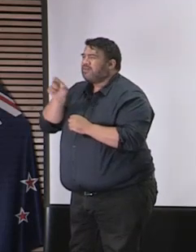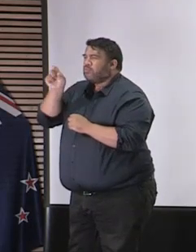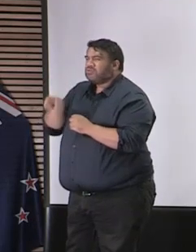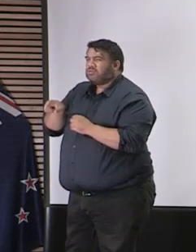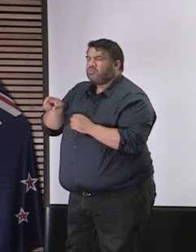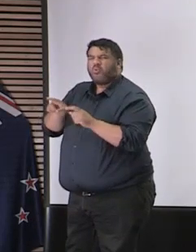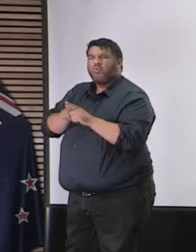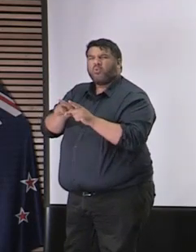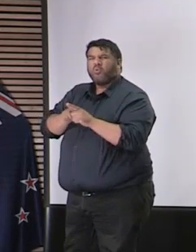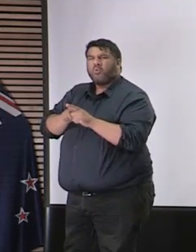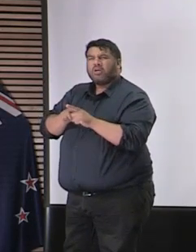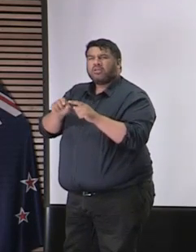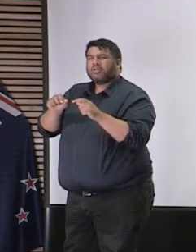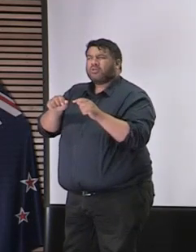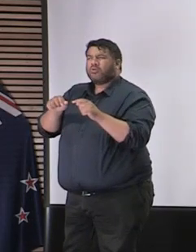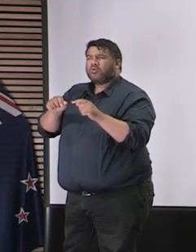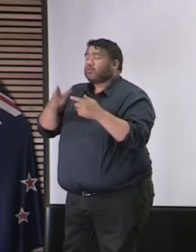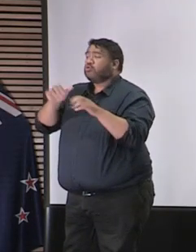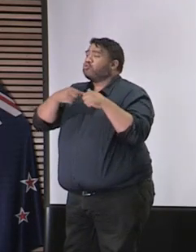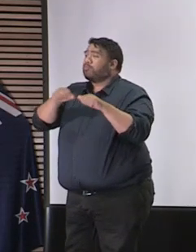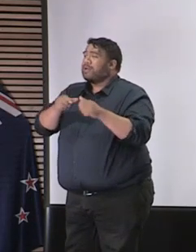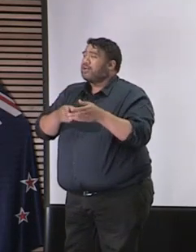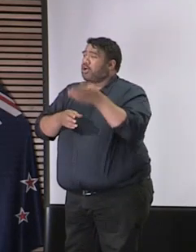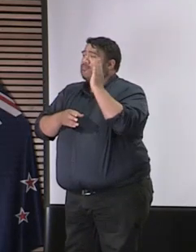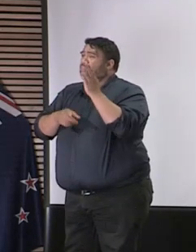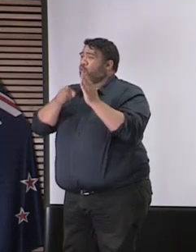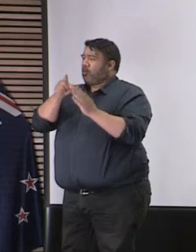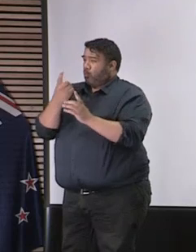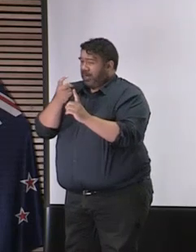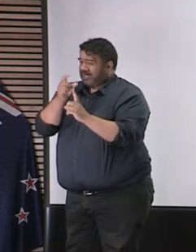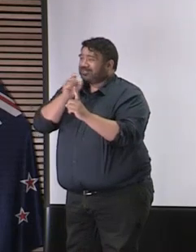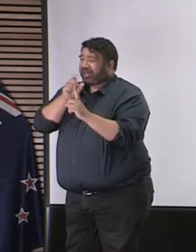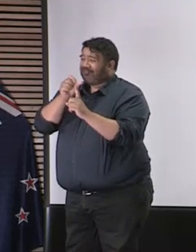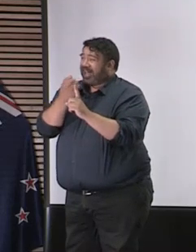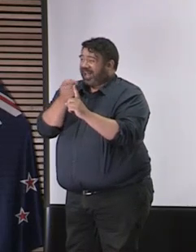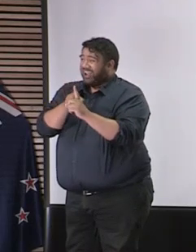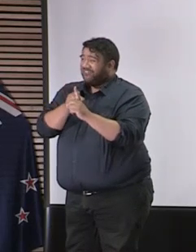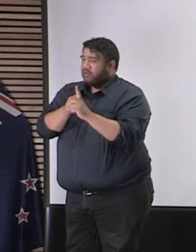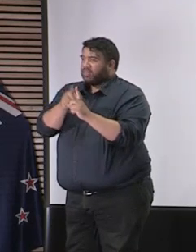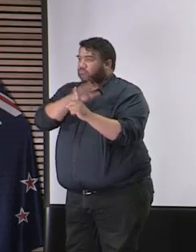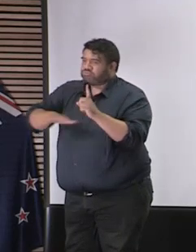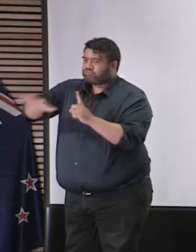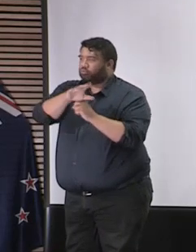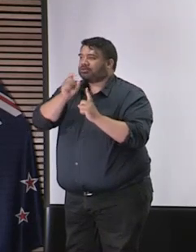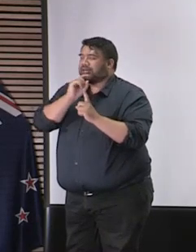example and the school in Dunedin, in those cases where we had a staff member in a